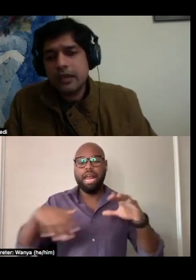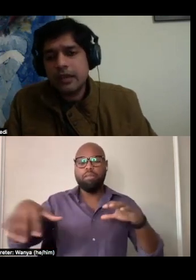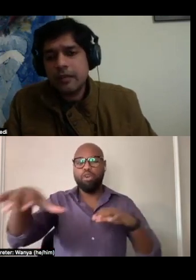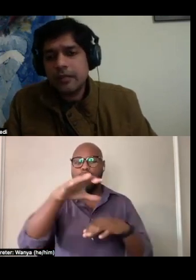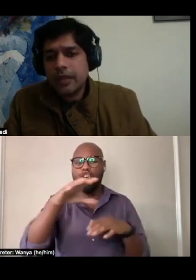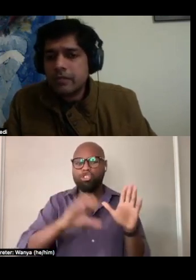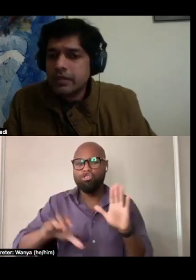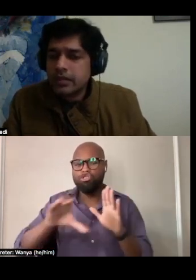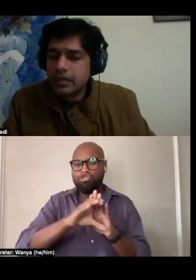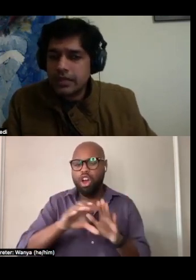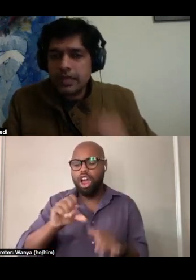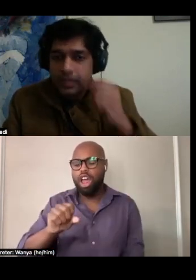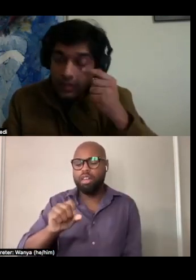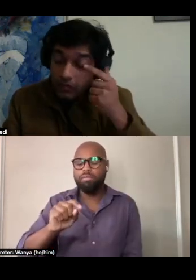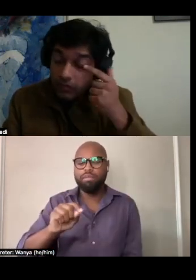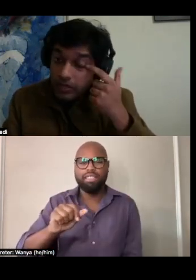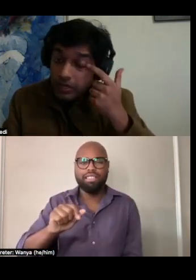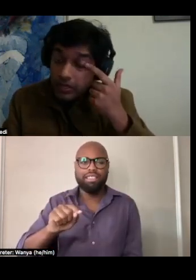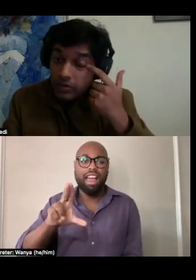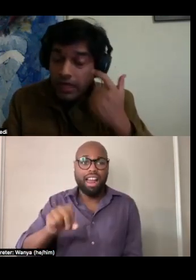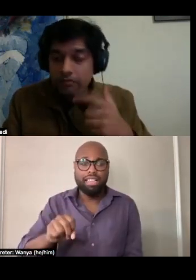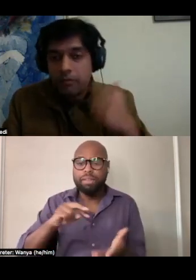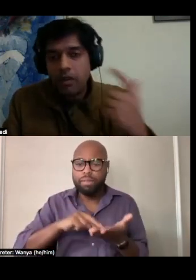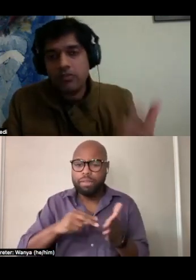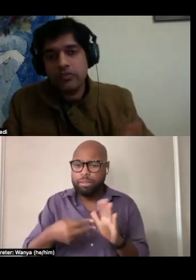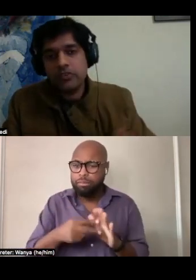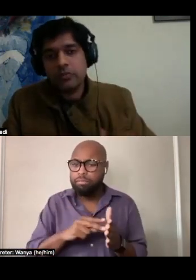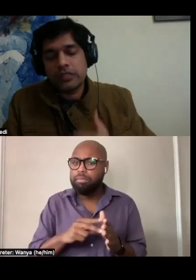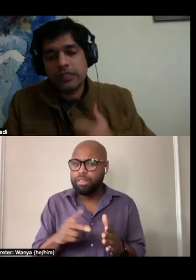That meant that we need to have a policy response that is